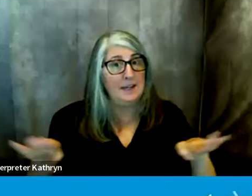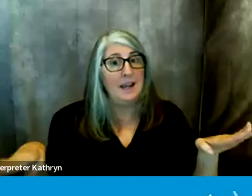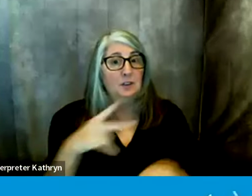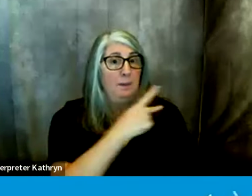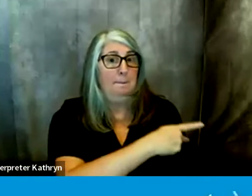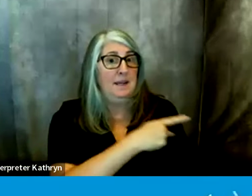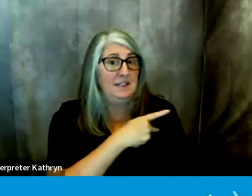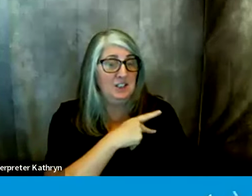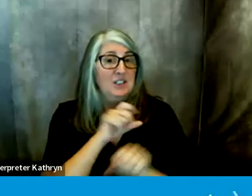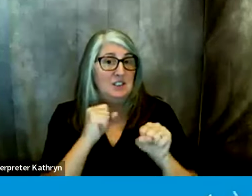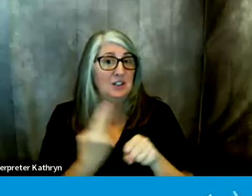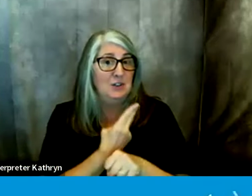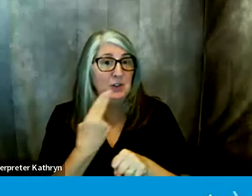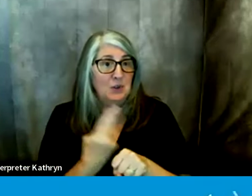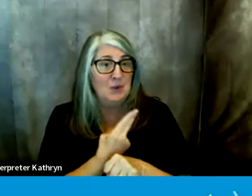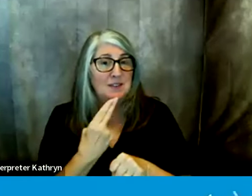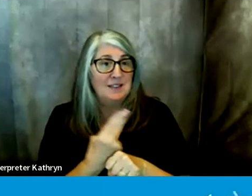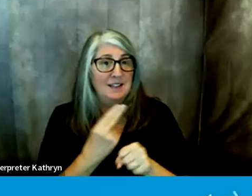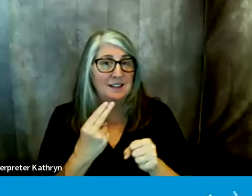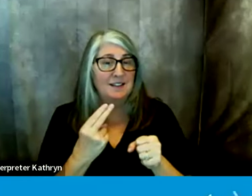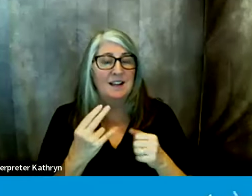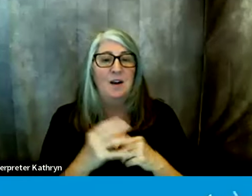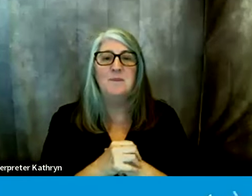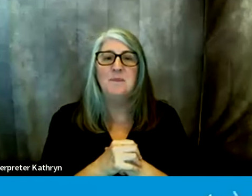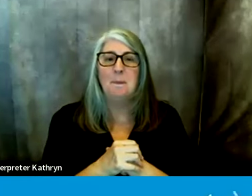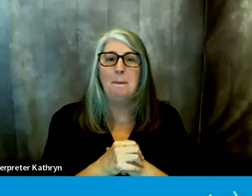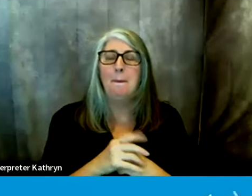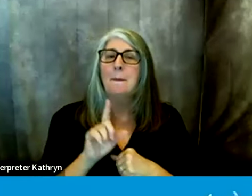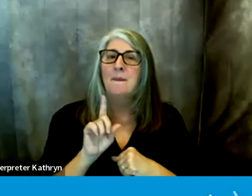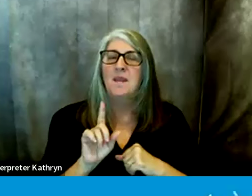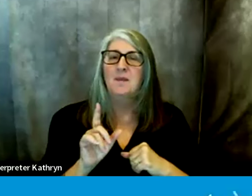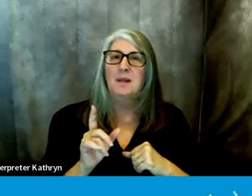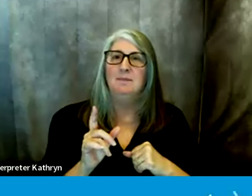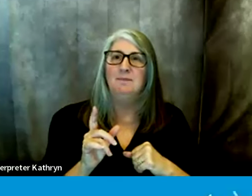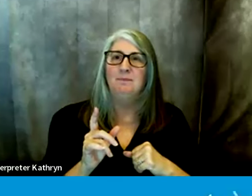is being put forward. But there's two questions there.